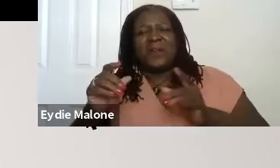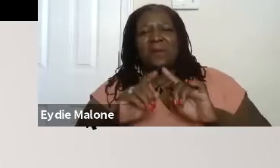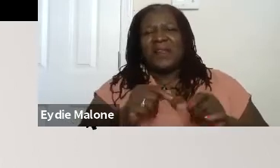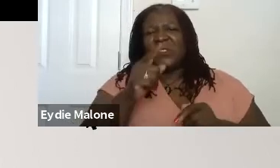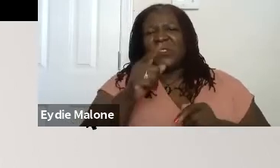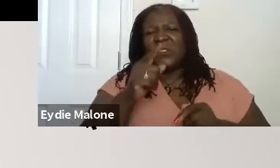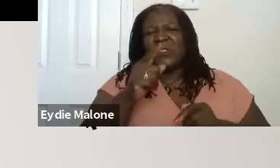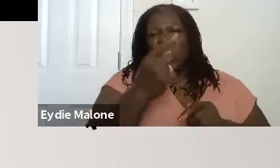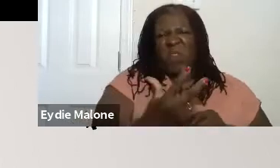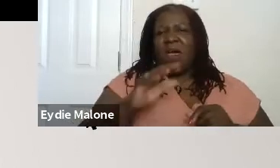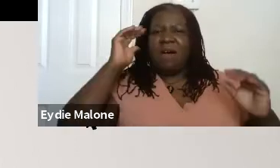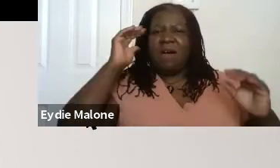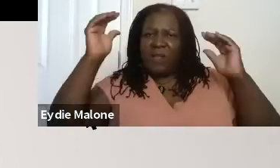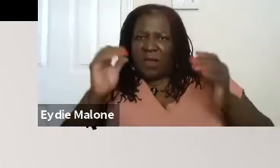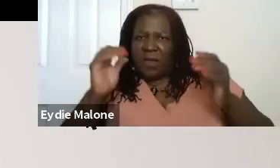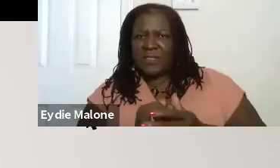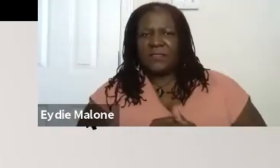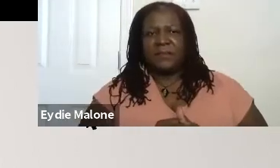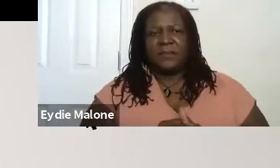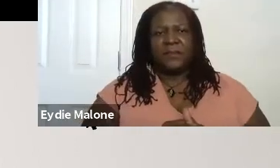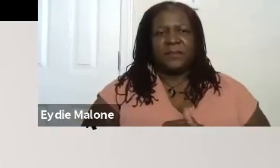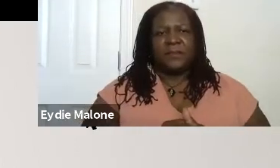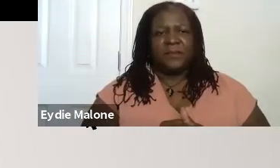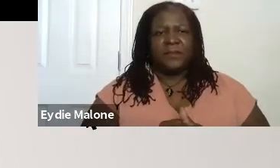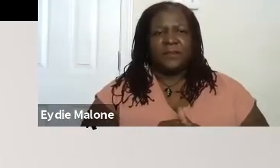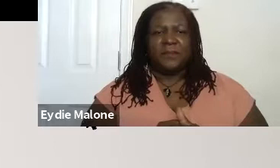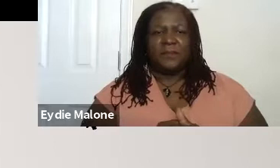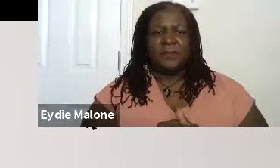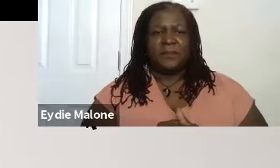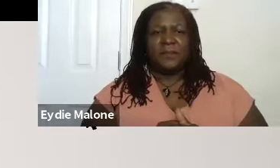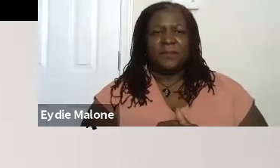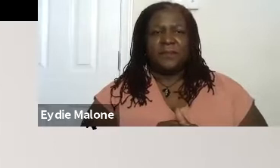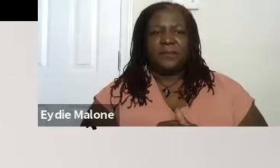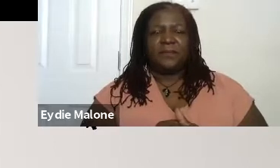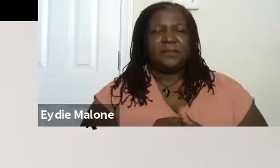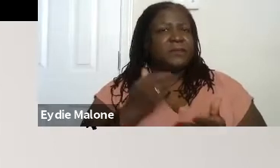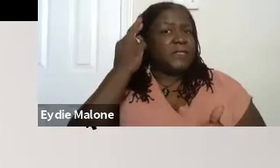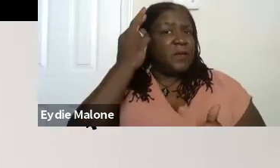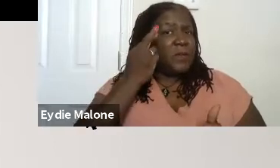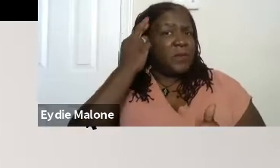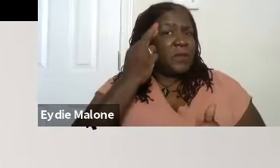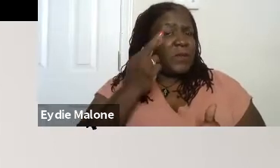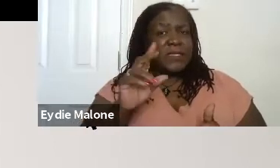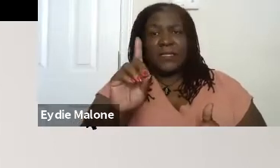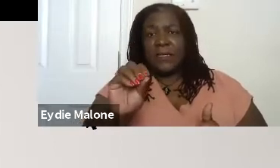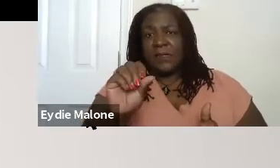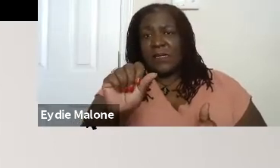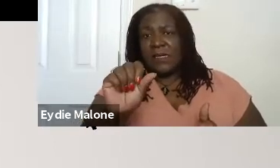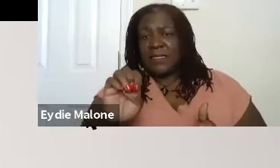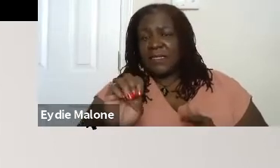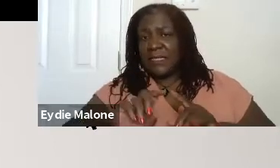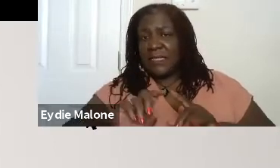the dose of teens and adults. And the reason the dose is different is because younger people